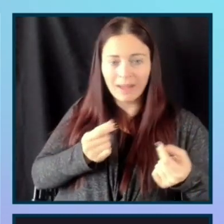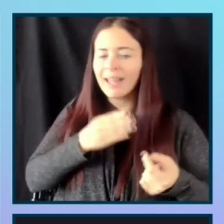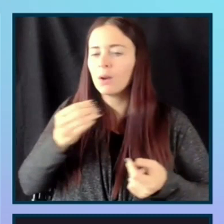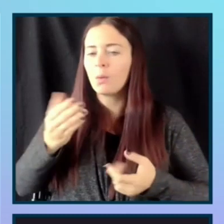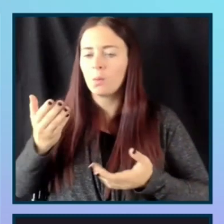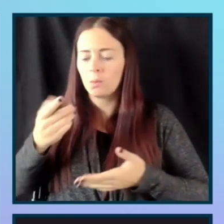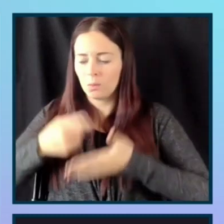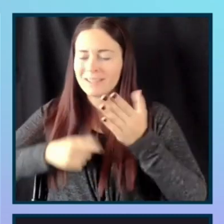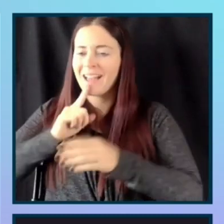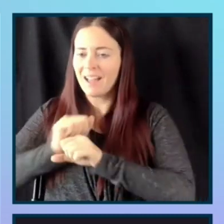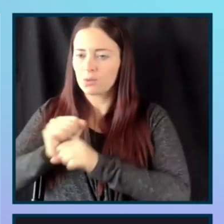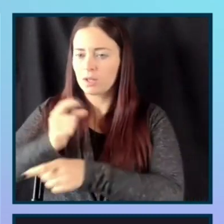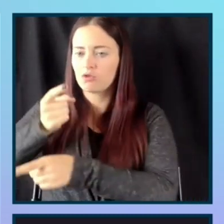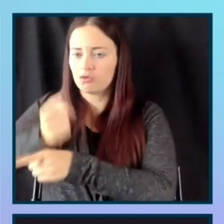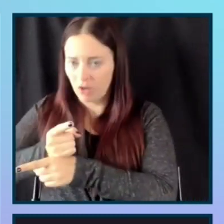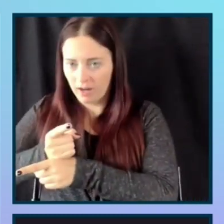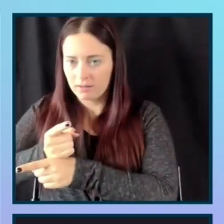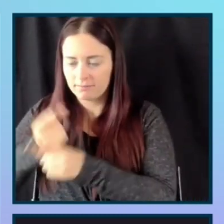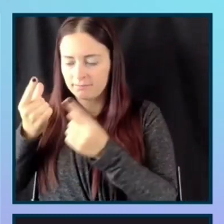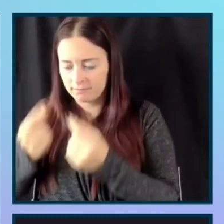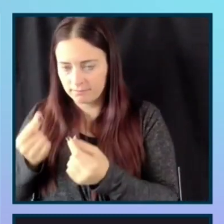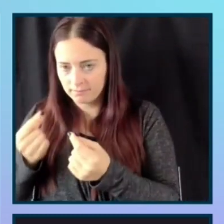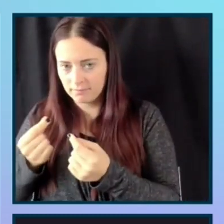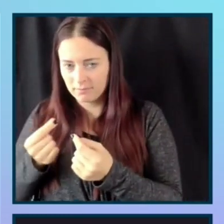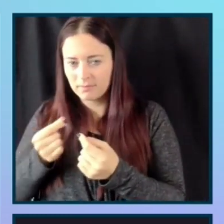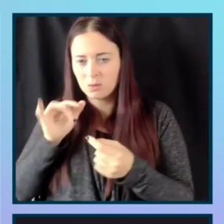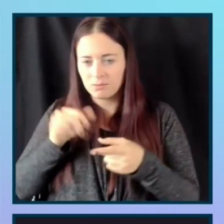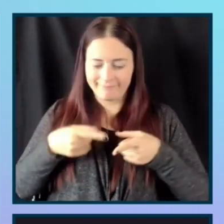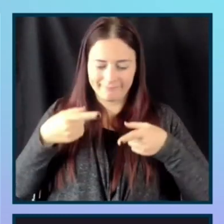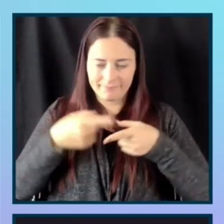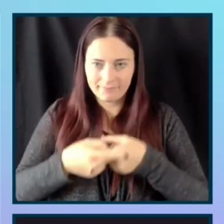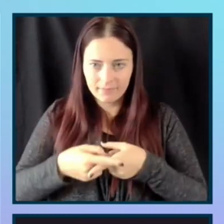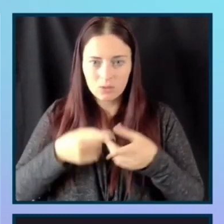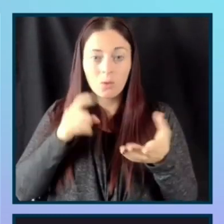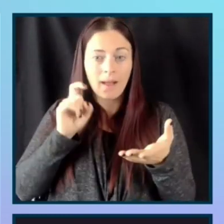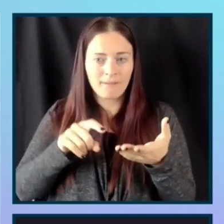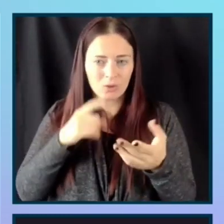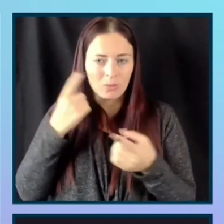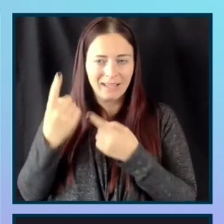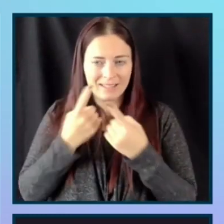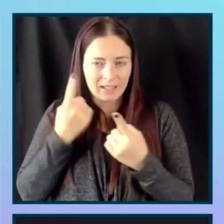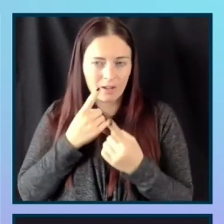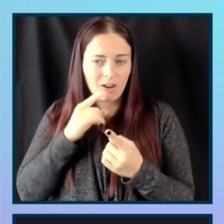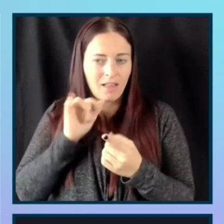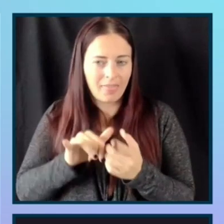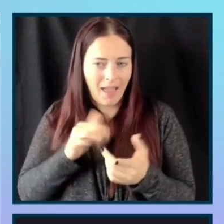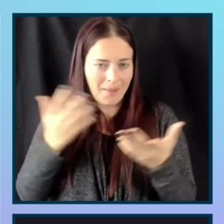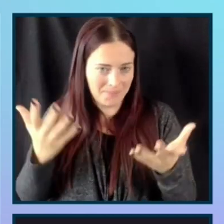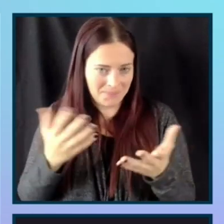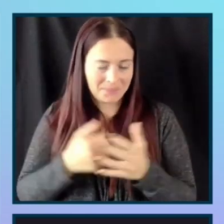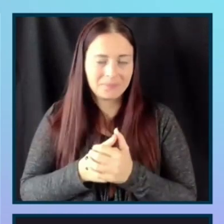And if you consider in conjunction with something like Facebook, maybe they're not necessarily doing the second part as well as they should be.